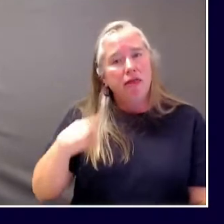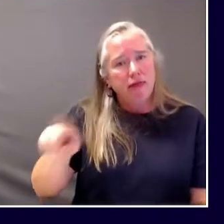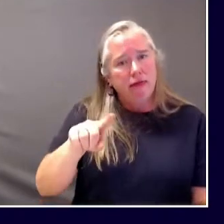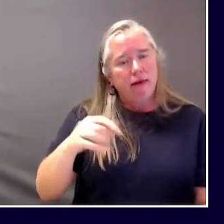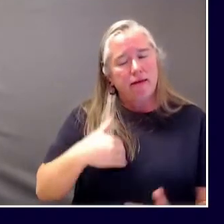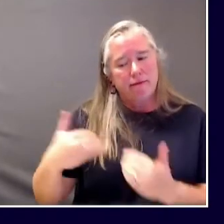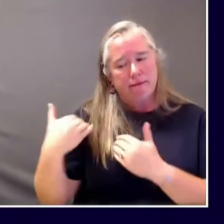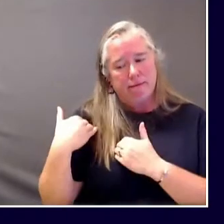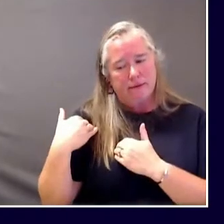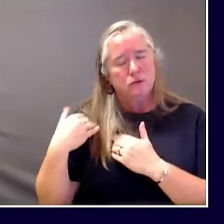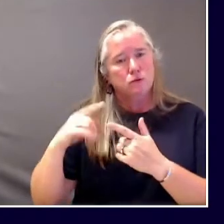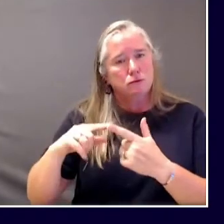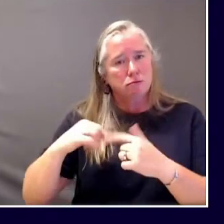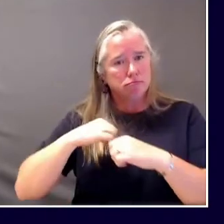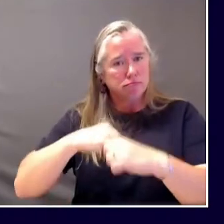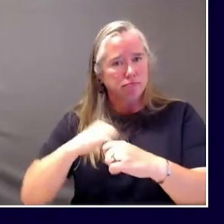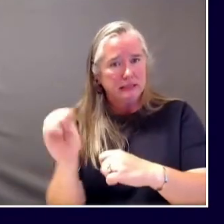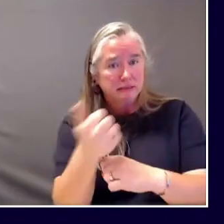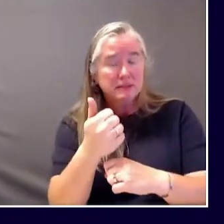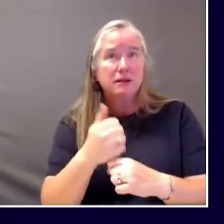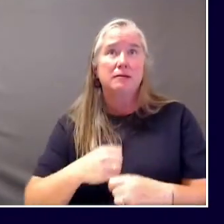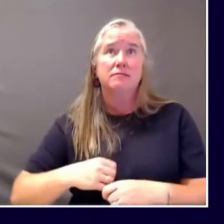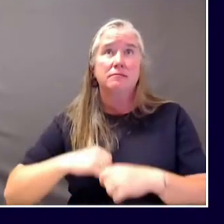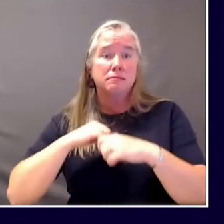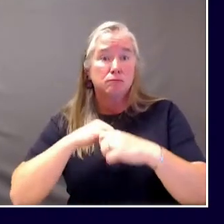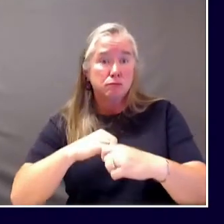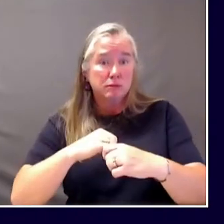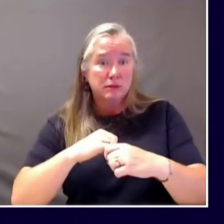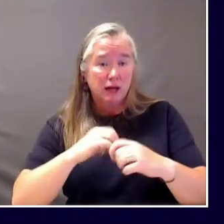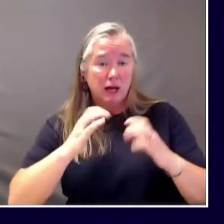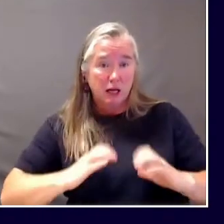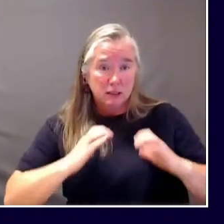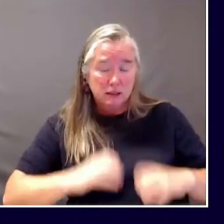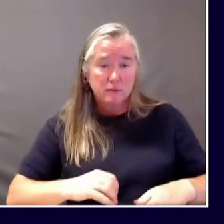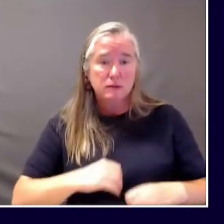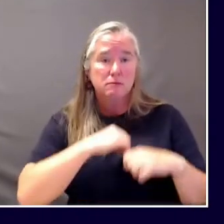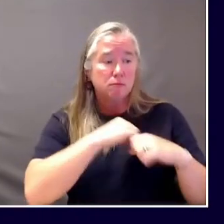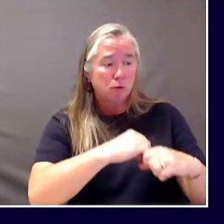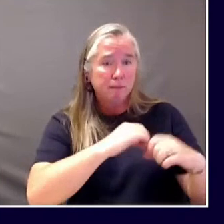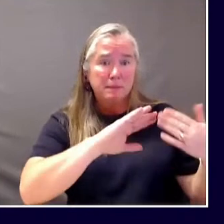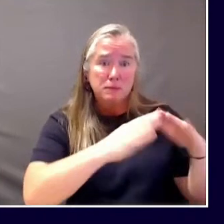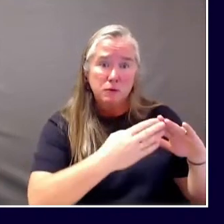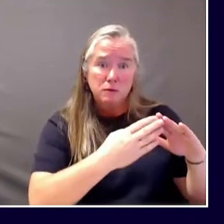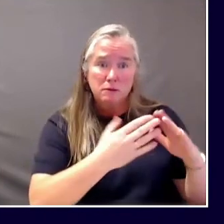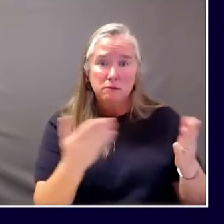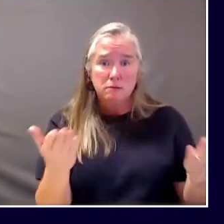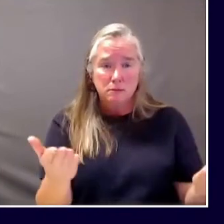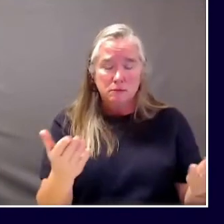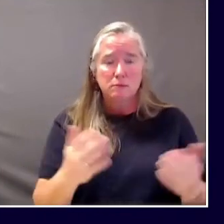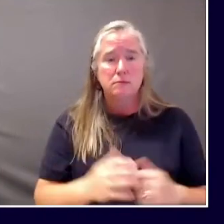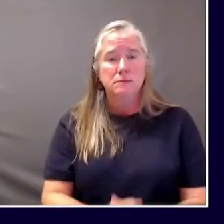protect other people clean their